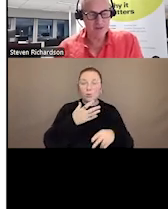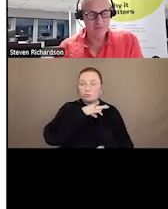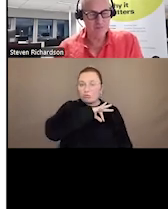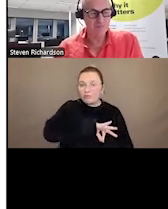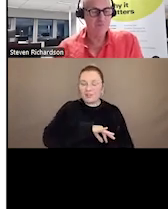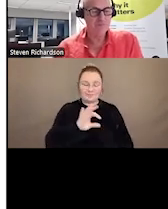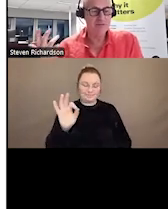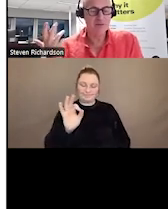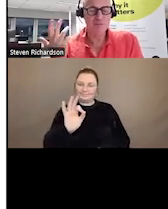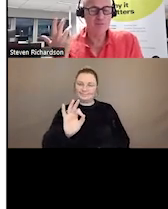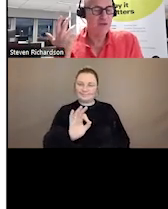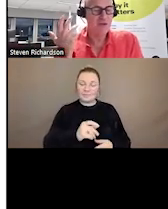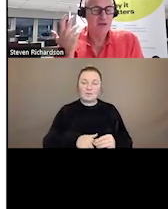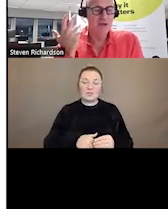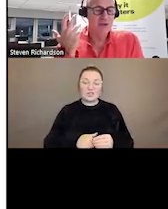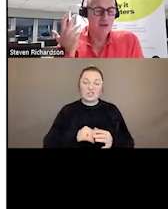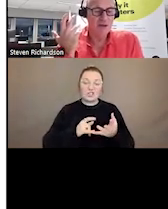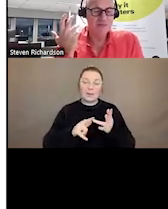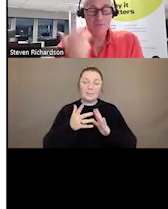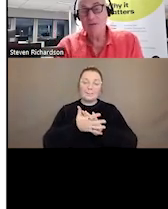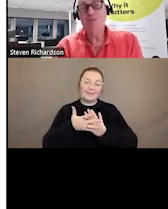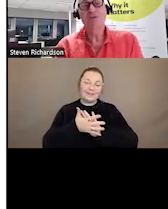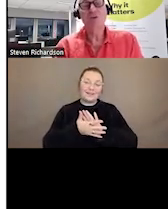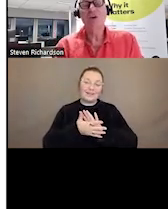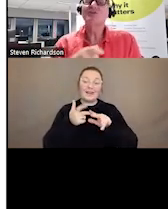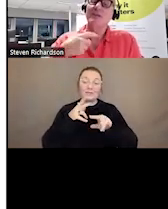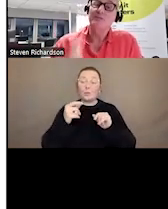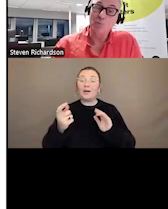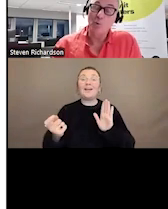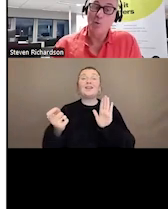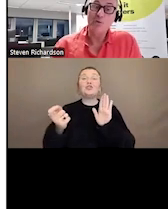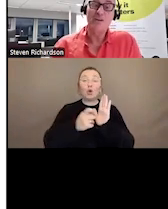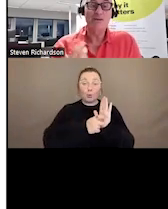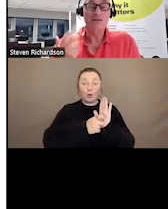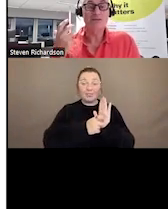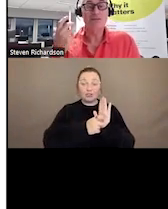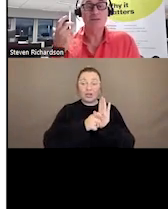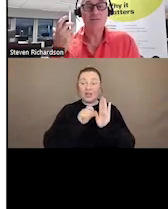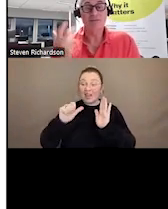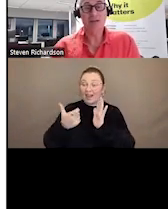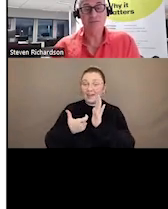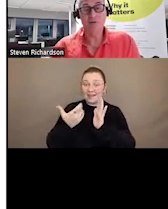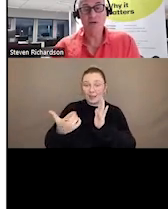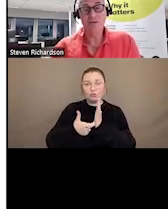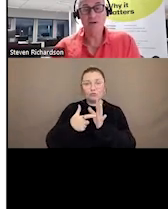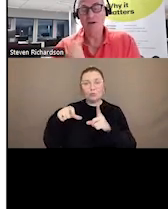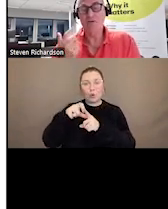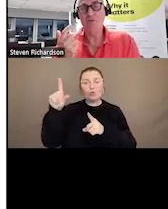platform. In other words, if someone gives you a donation, their reward is a tax-free? Sorry,